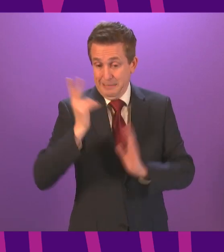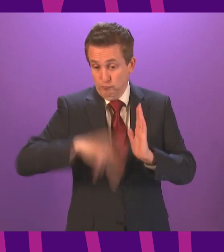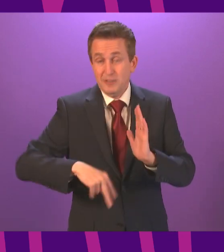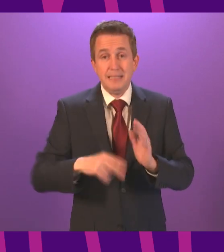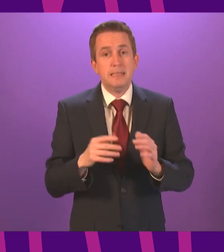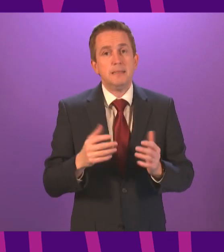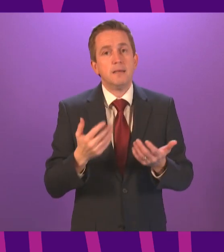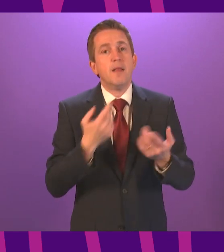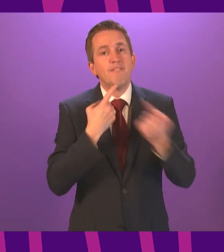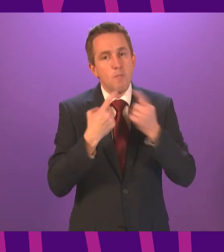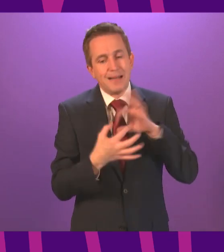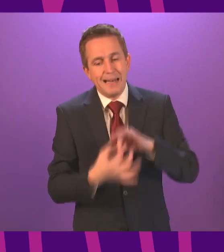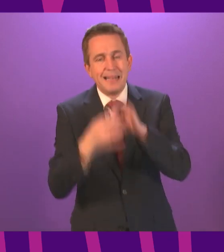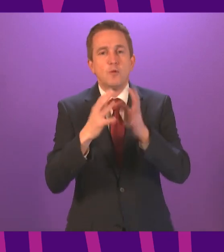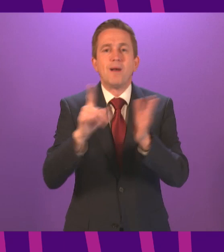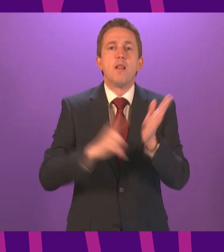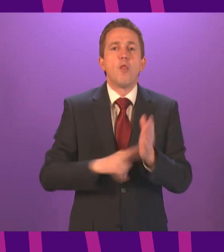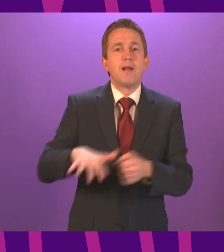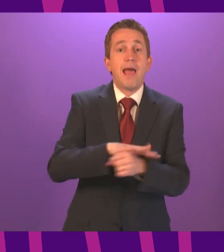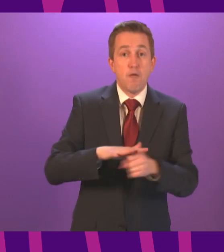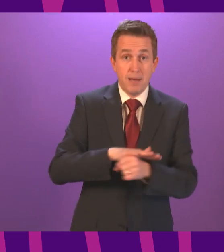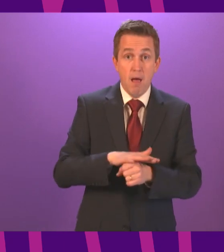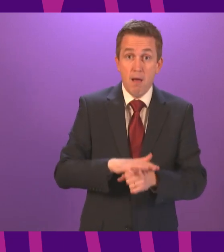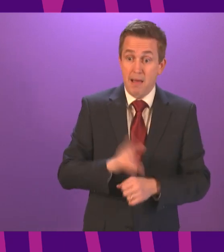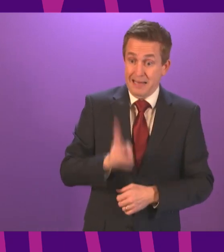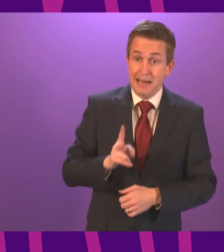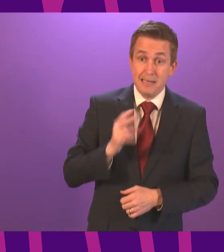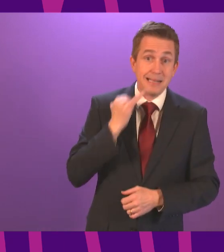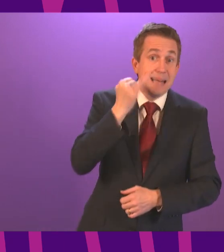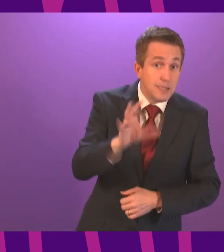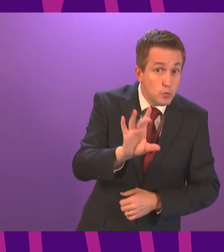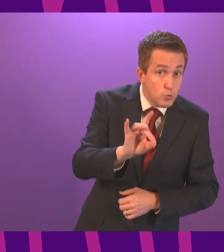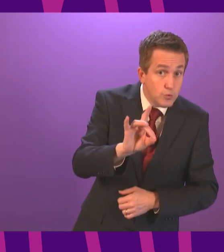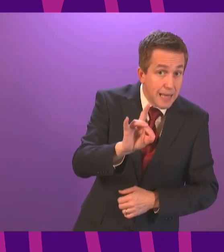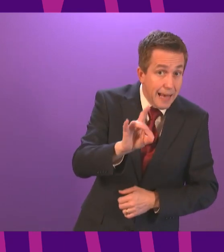Council area. That will be updated next Tuesday, and I hope that we will see an improvement.